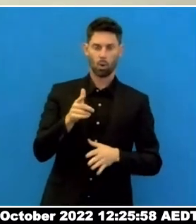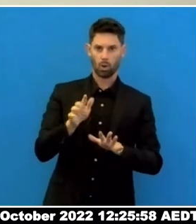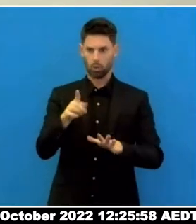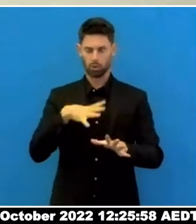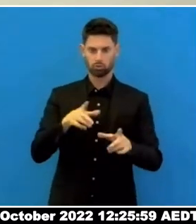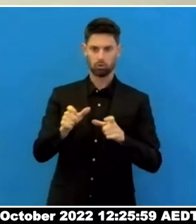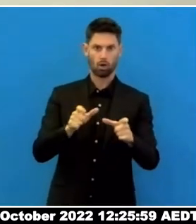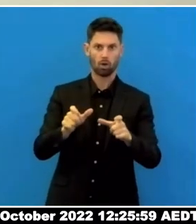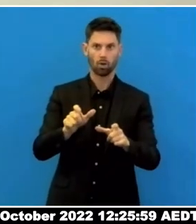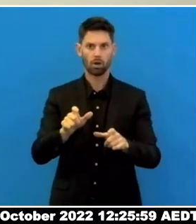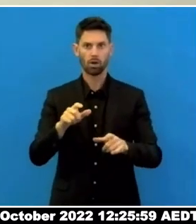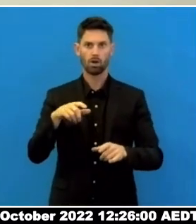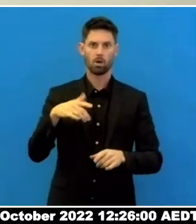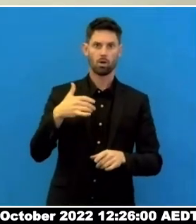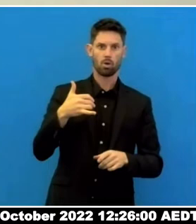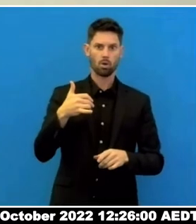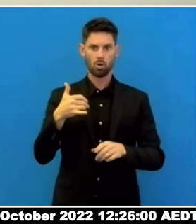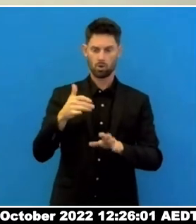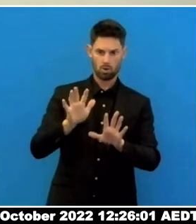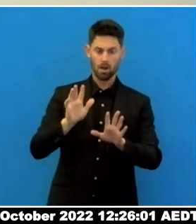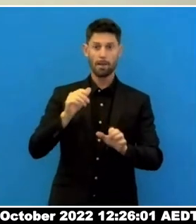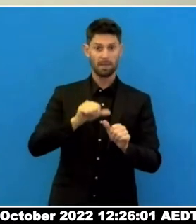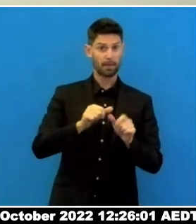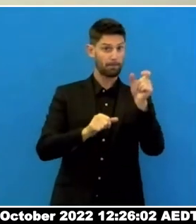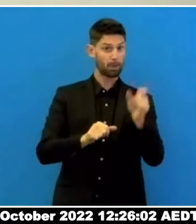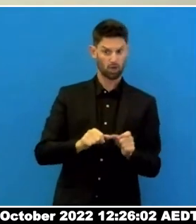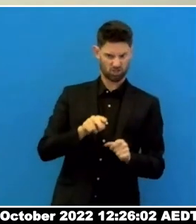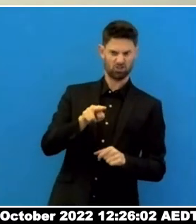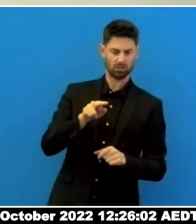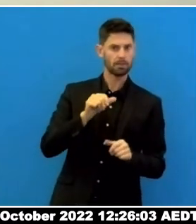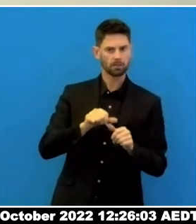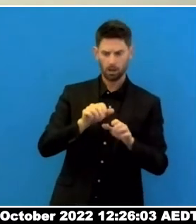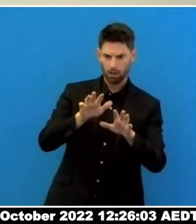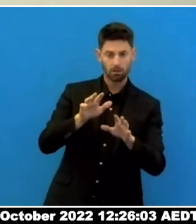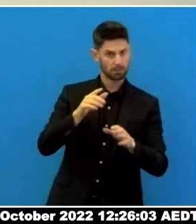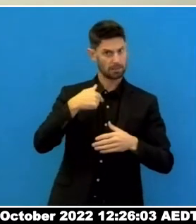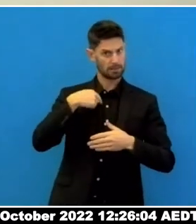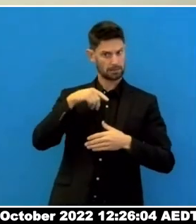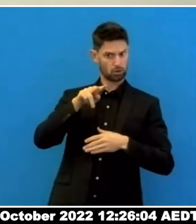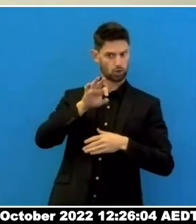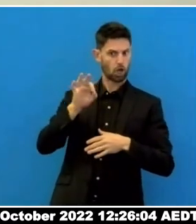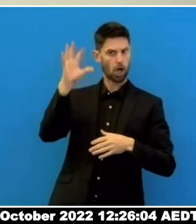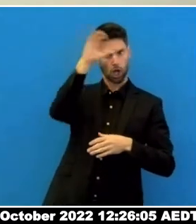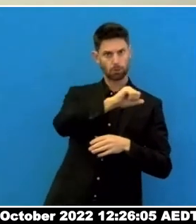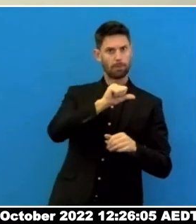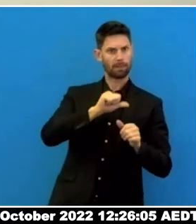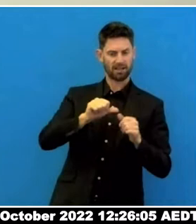or an annoyed response. It will be a supportive response, assuming something is happening to this person. This has come from somewhere.